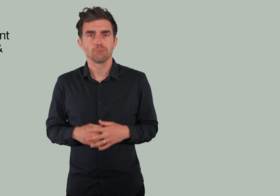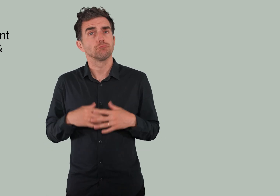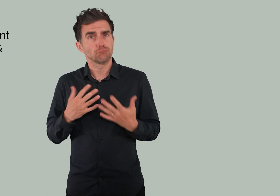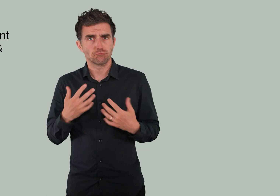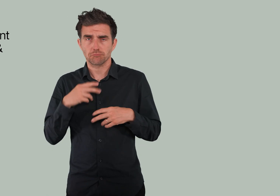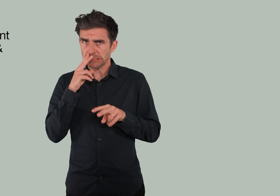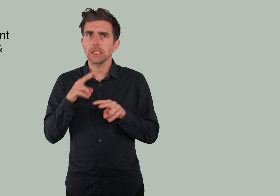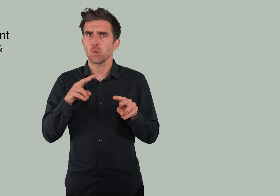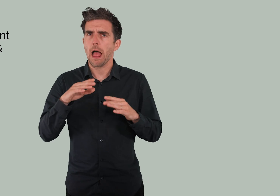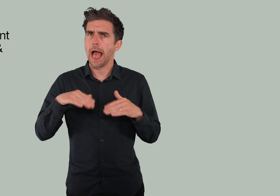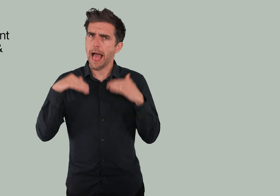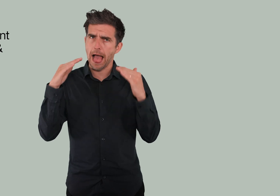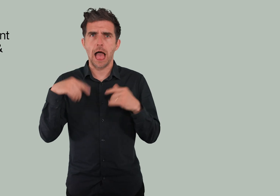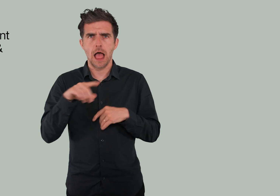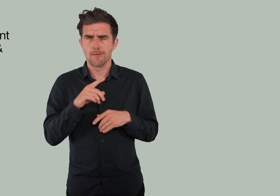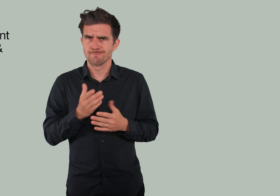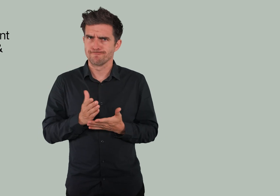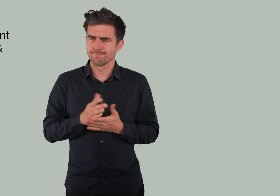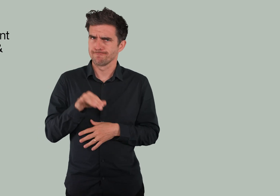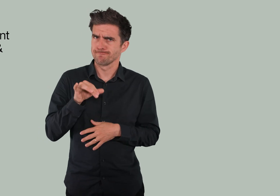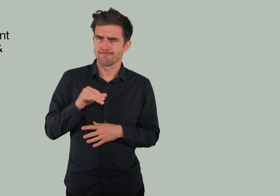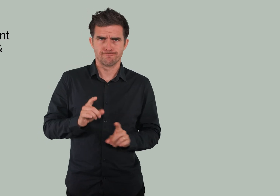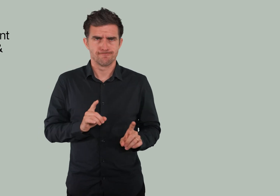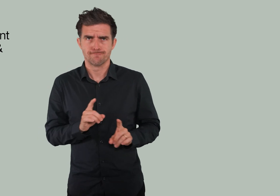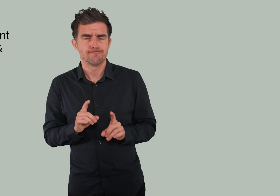6.20 We have found a high degree of uncertainty